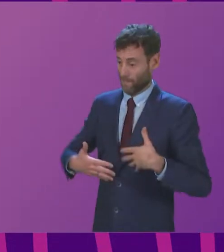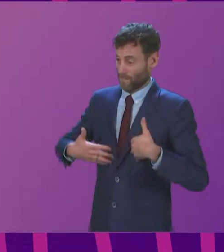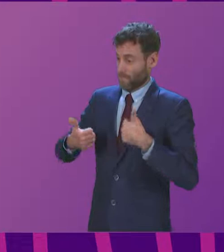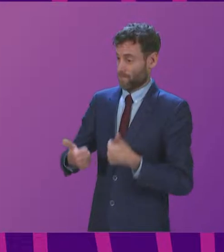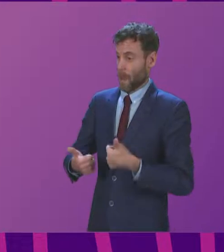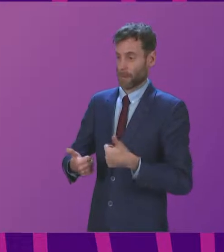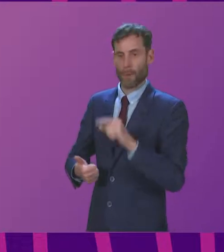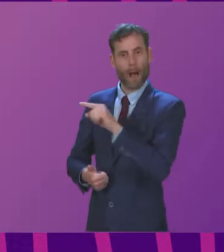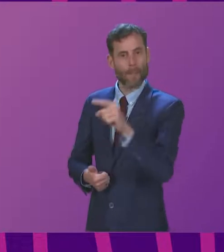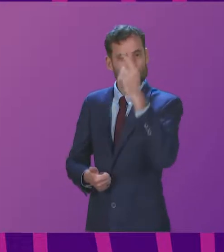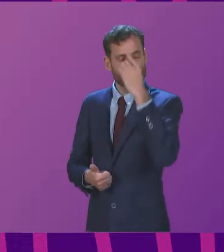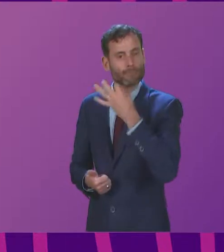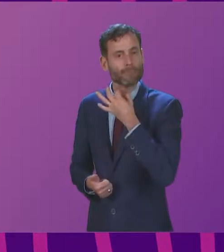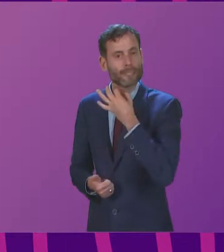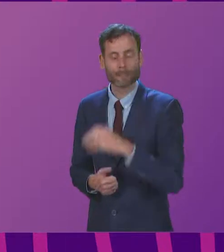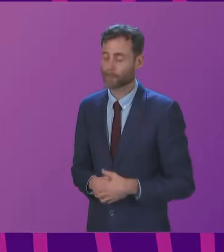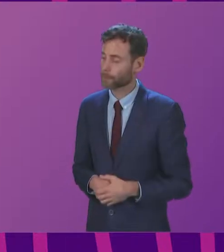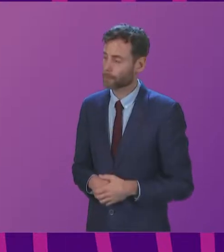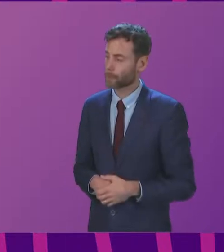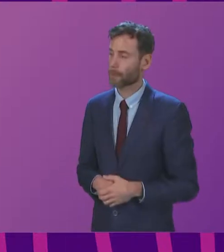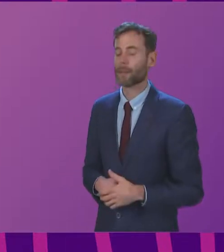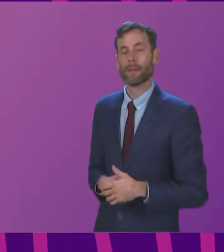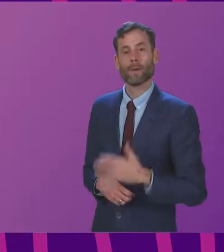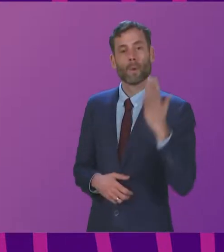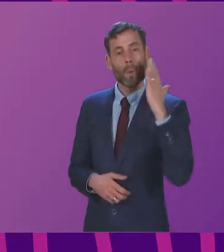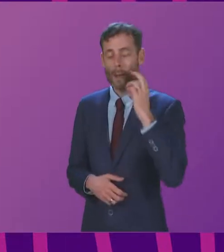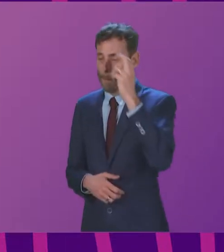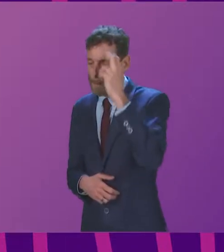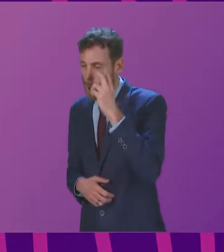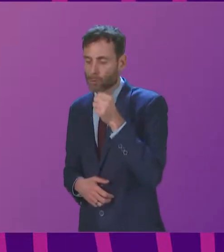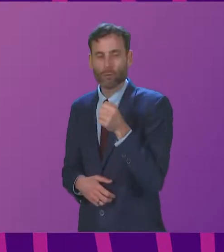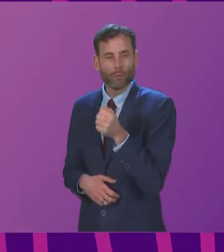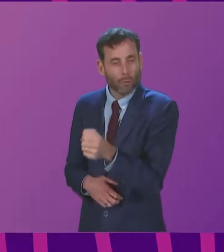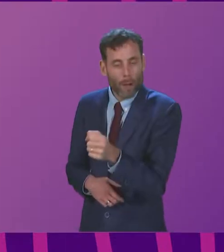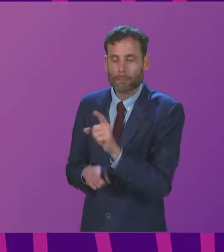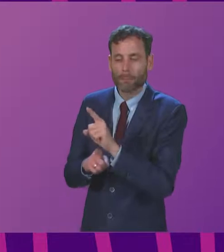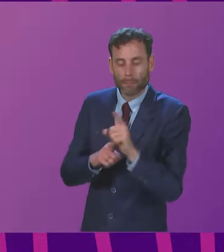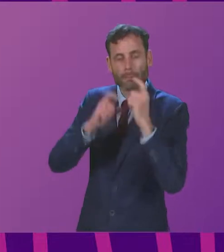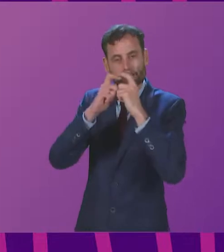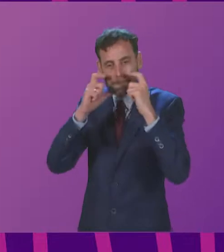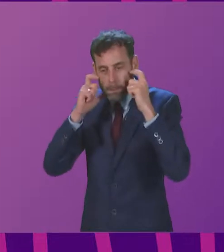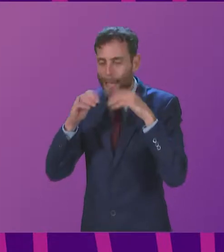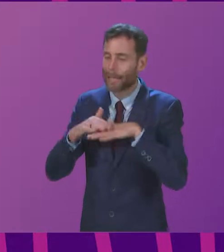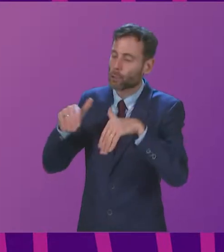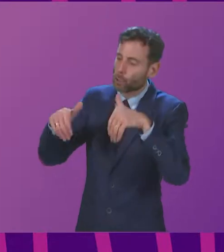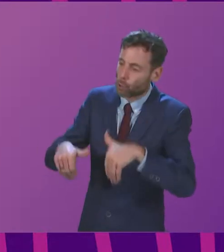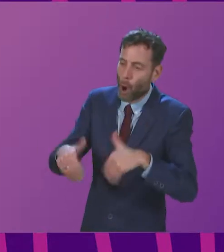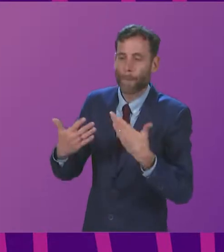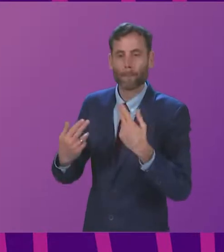Also, please continue to wear face coverings on public transport, in shops and when moving around in hospitality settings. That remains a legal requirement,